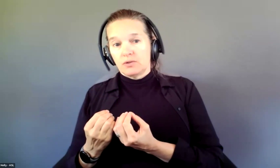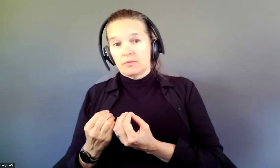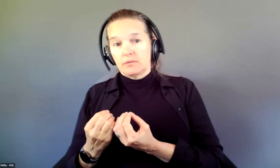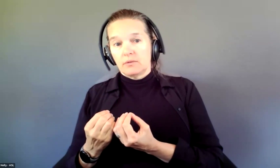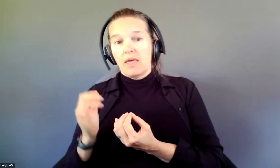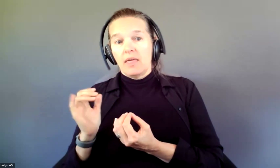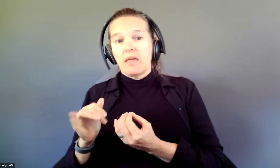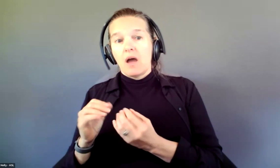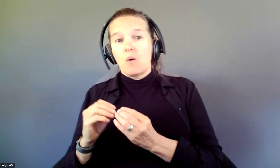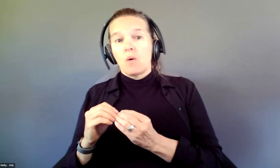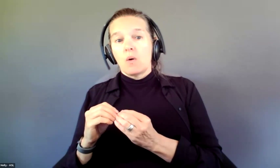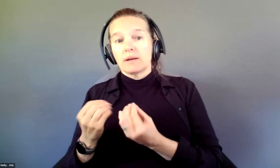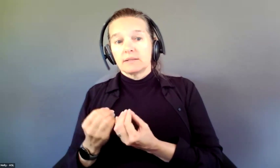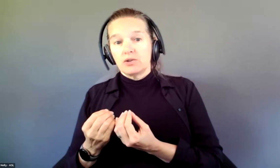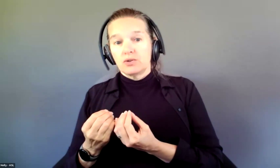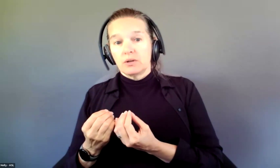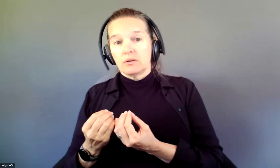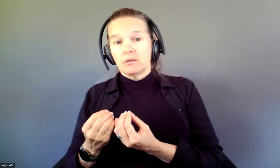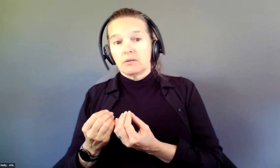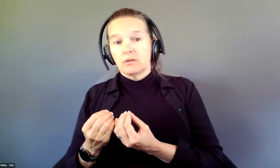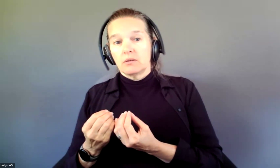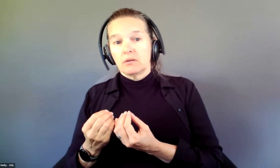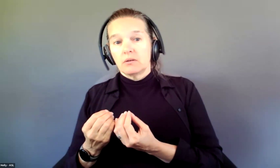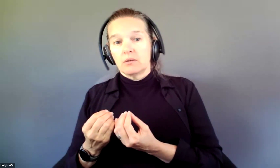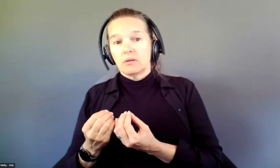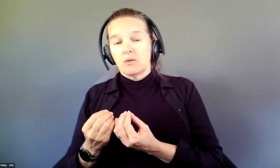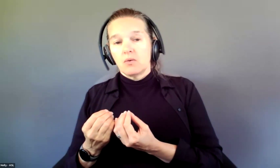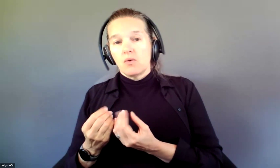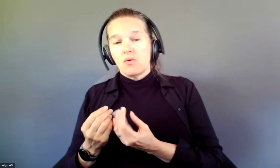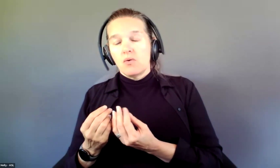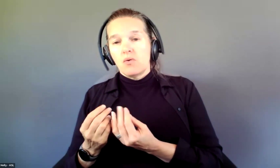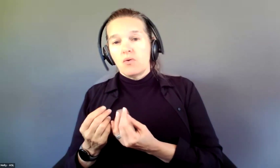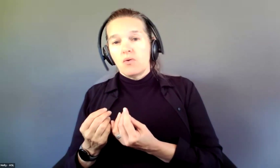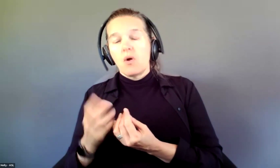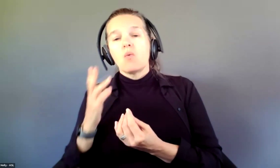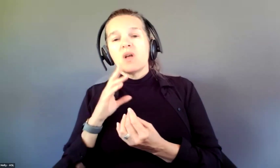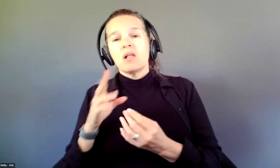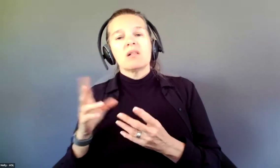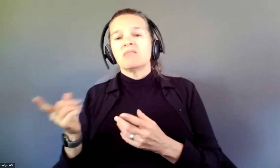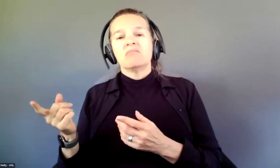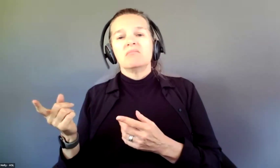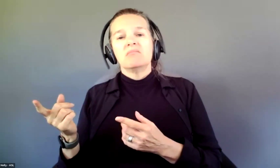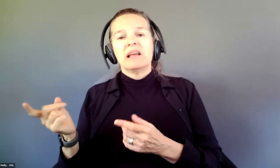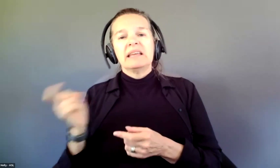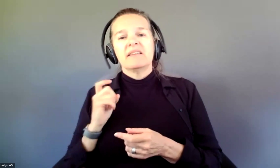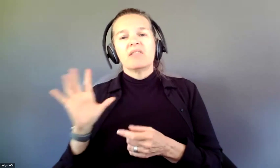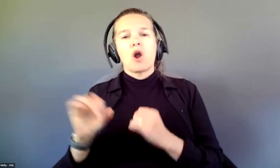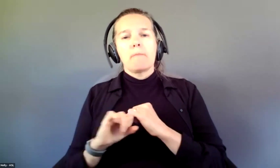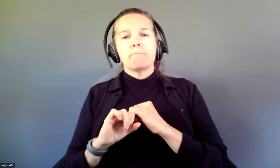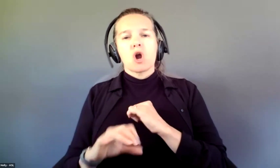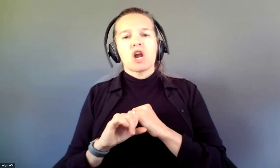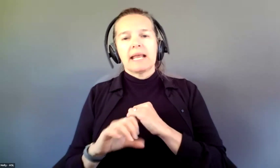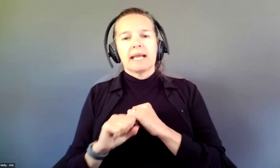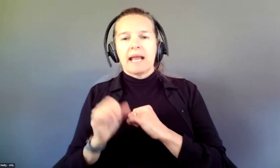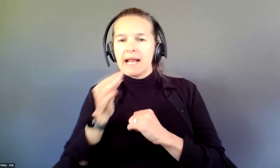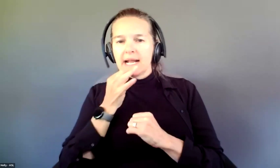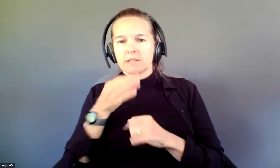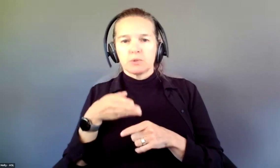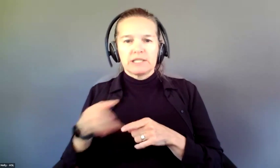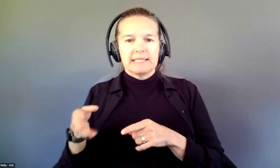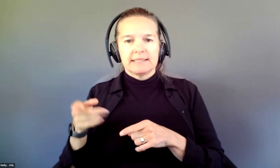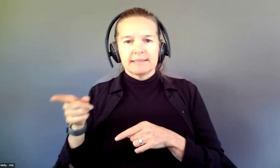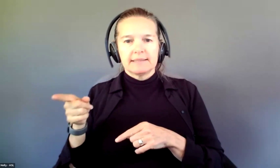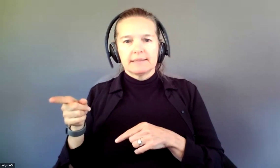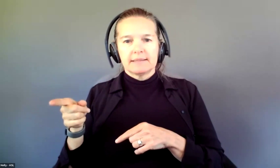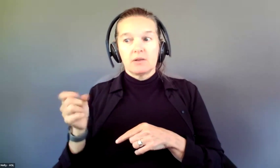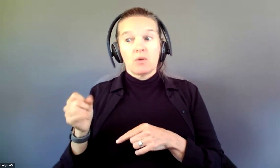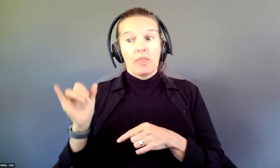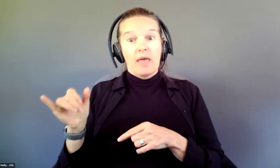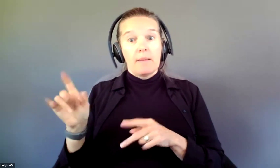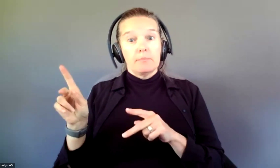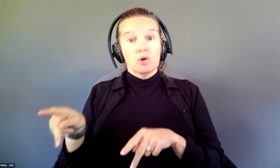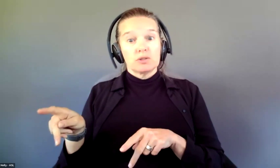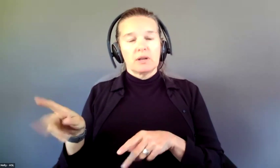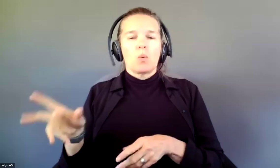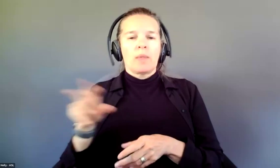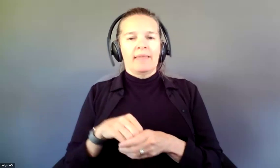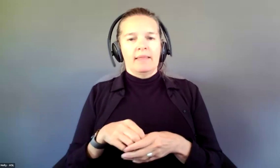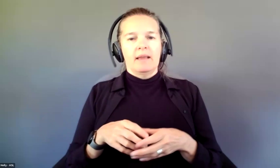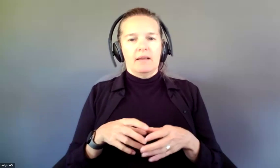you with marketing expertise, say, that person is within your ensemble, but that organization